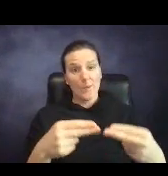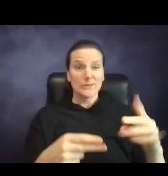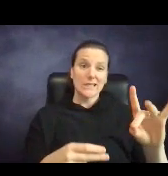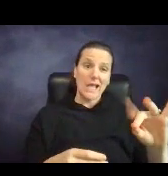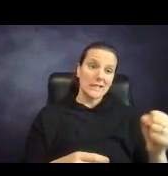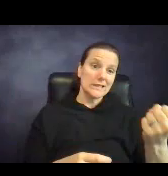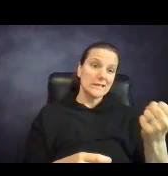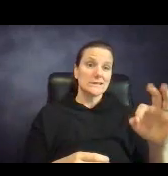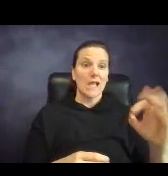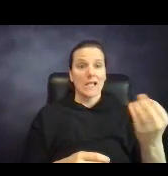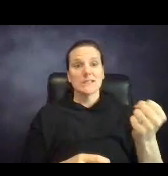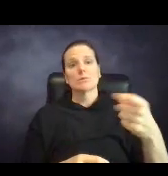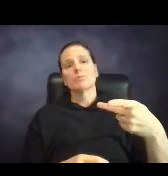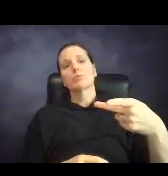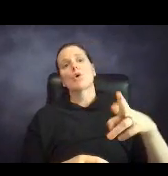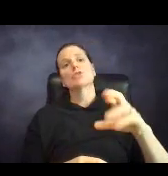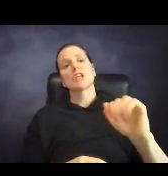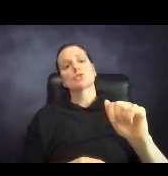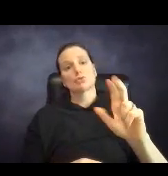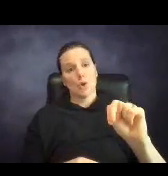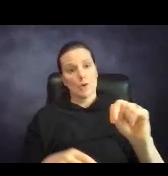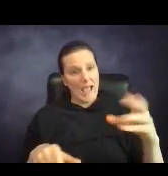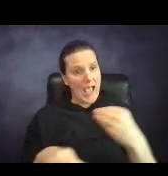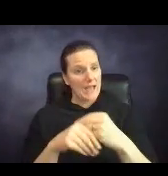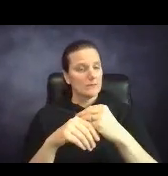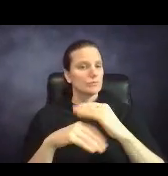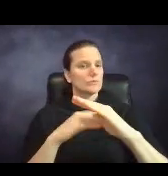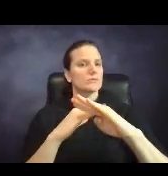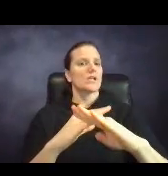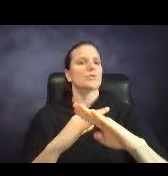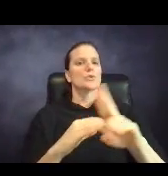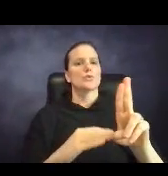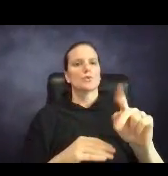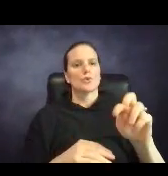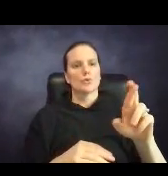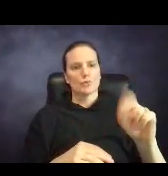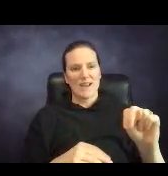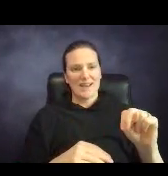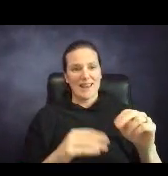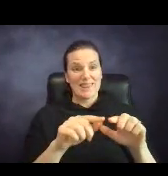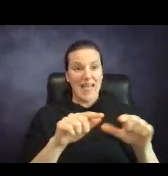The progesterone had been added to protect the uterine lining. And then they got pulled off their hormones.